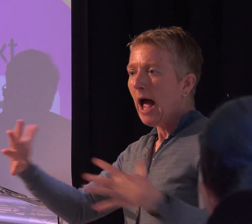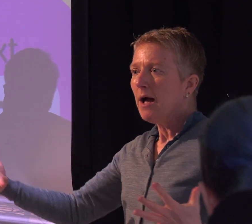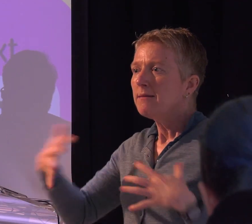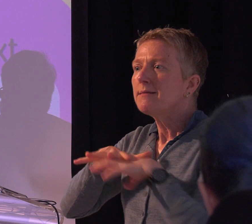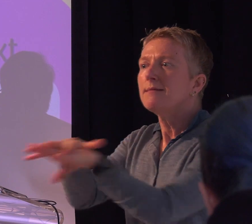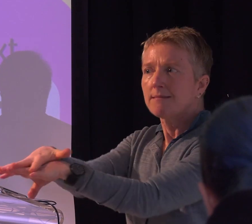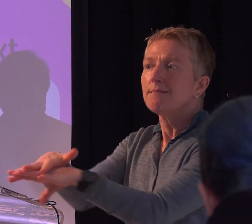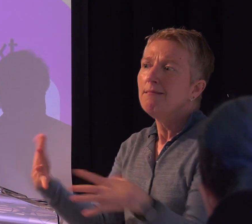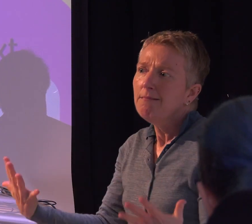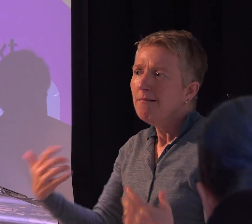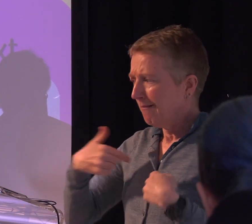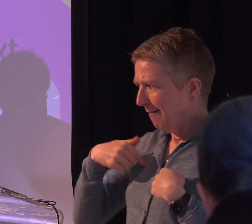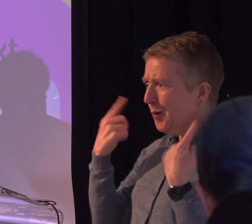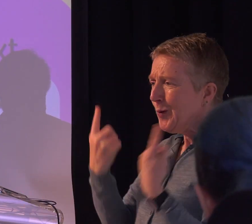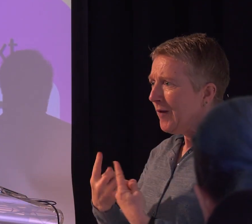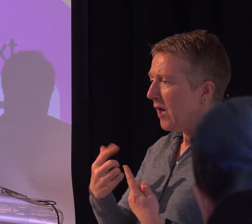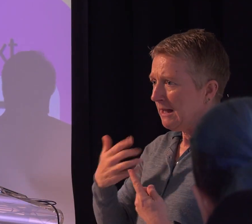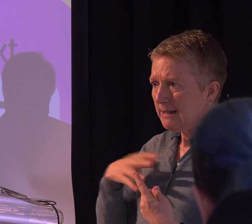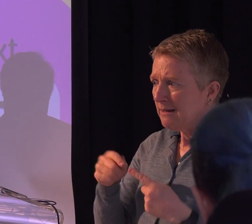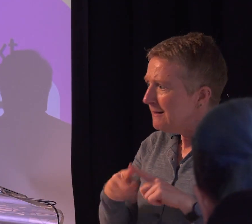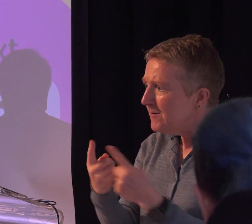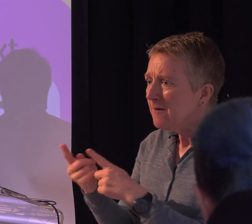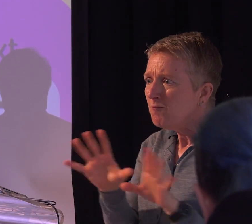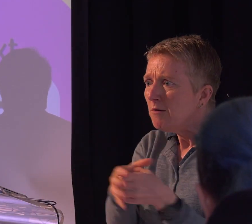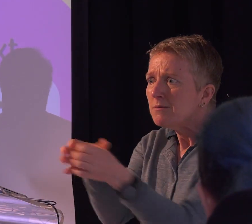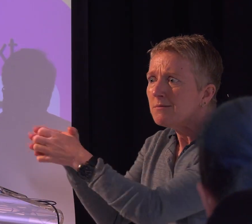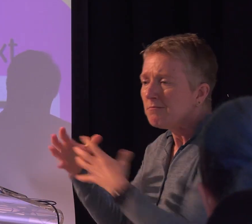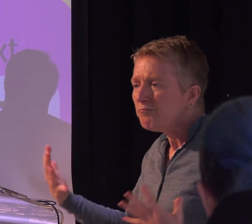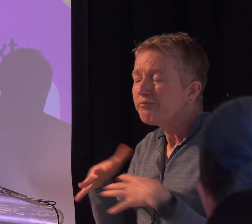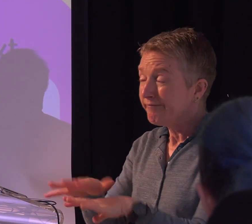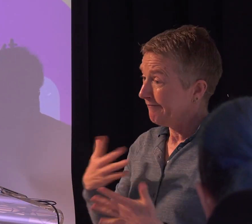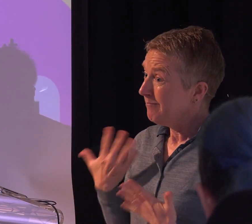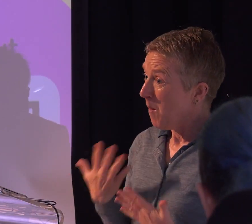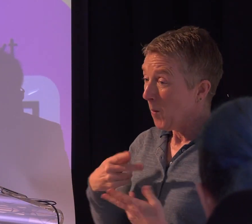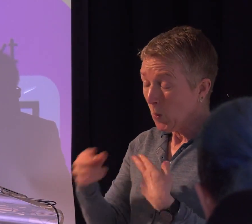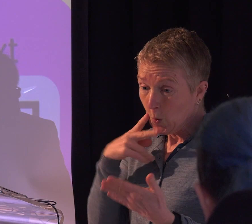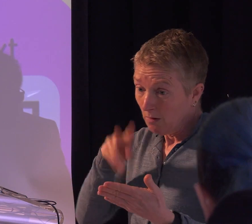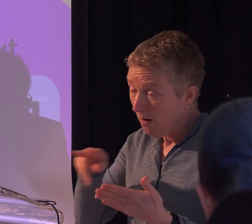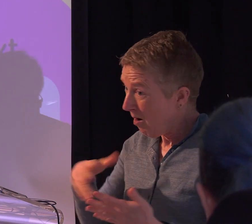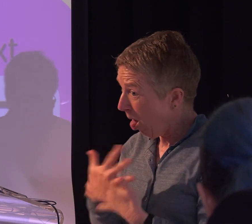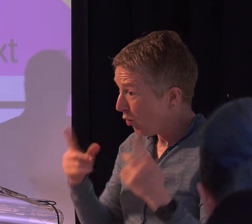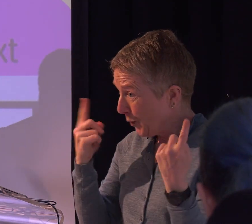we as a university have to do every discipline. I know if you read the news at the moment, there are lots of universities going through some challenging times,